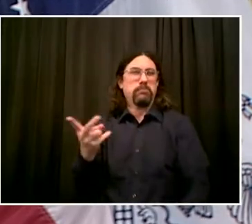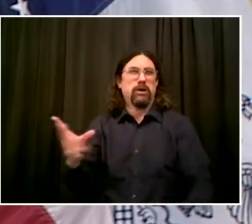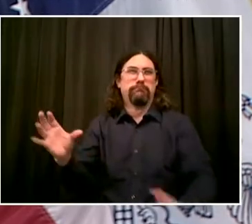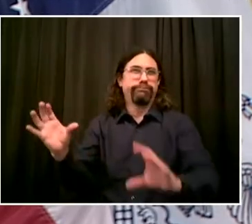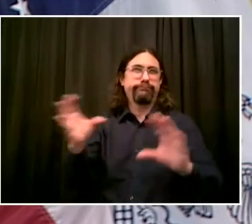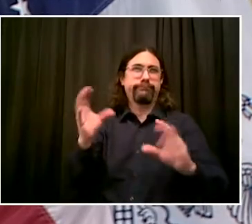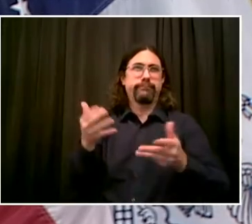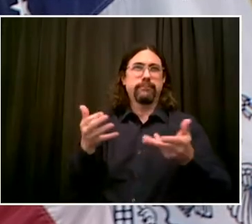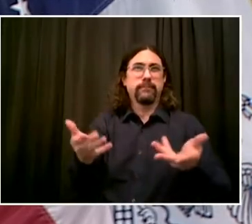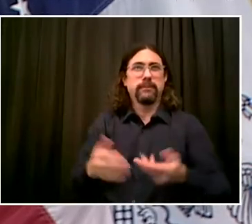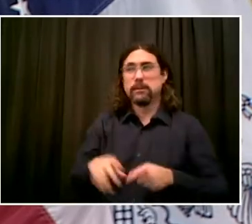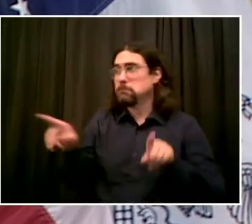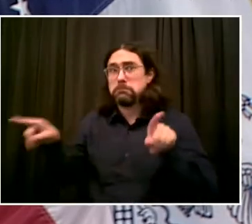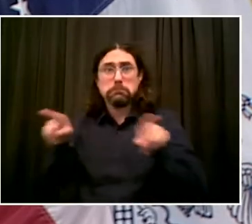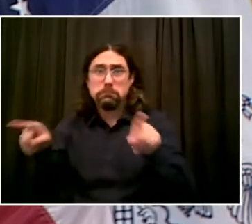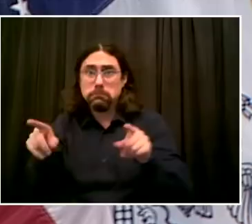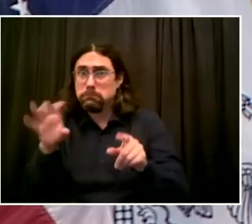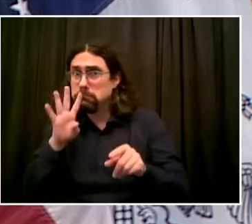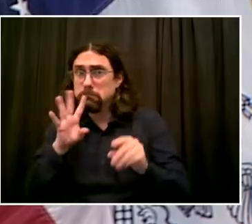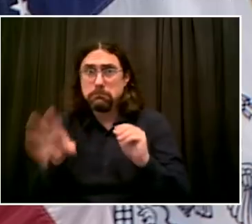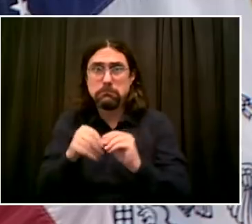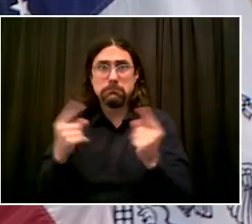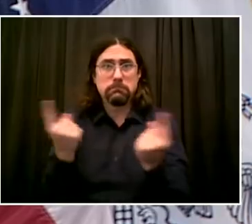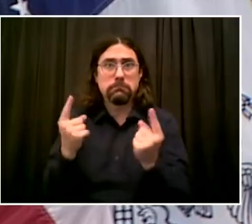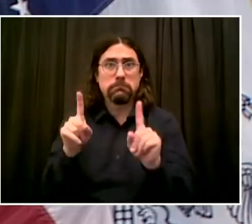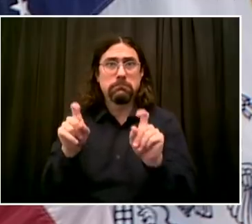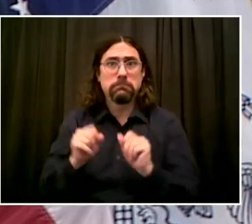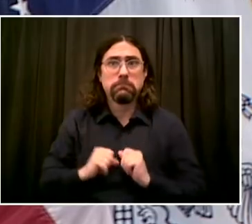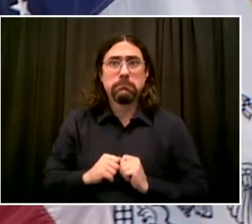MELANIE, DO YOU NTWA TSAO Y ANYTHING ELSE OTHER THAN THE